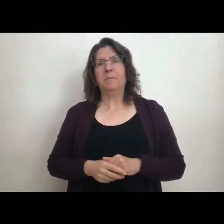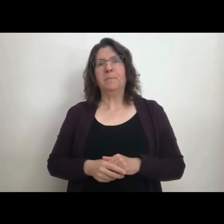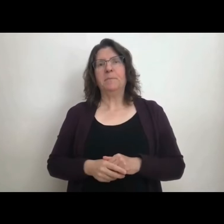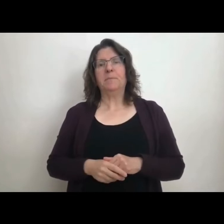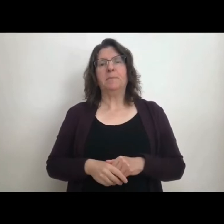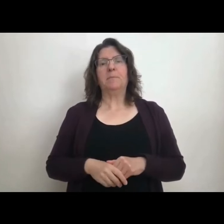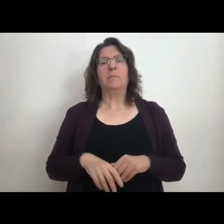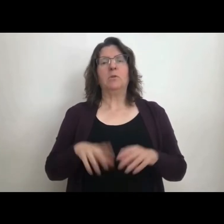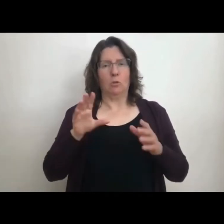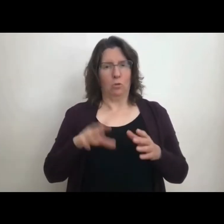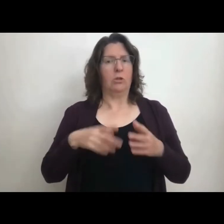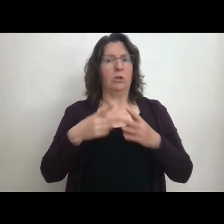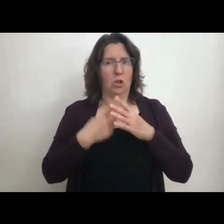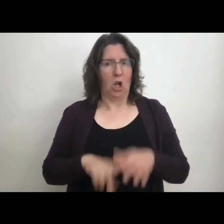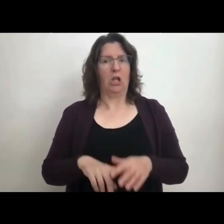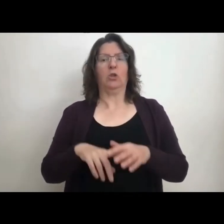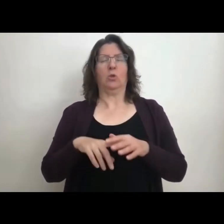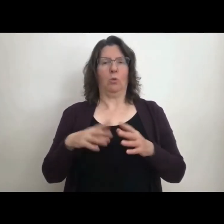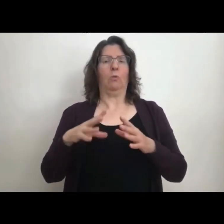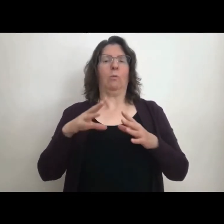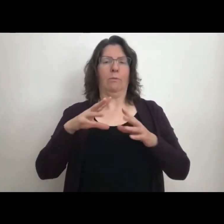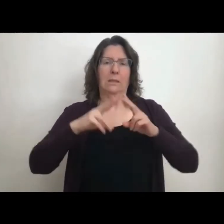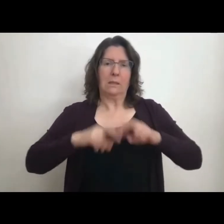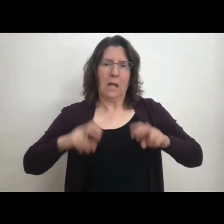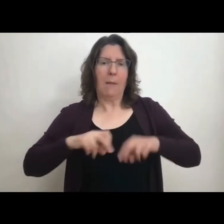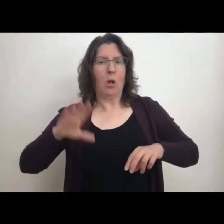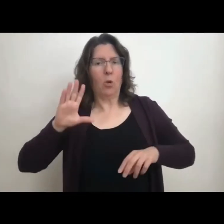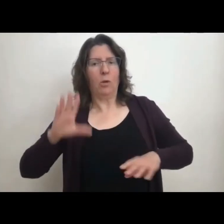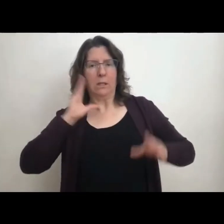So she started to explore this experience . . .